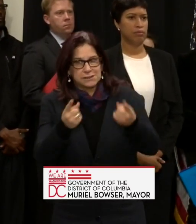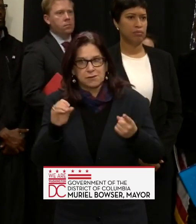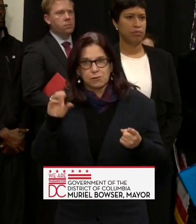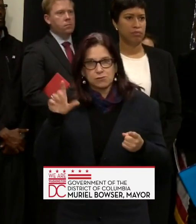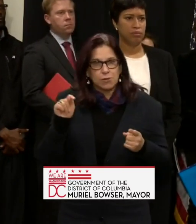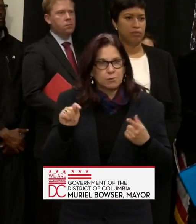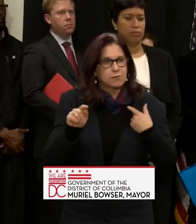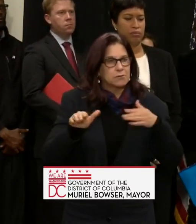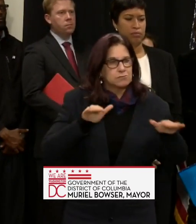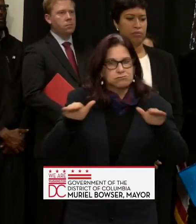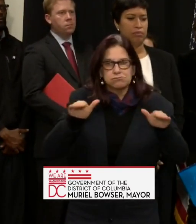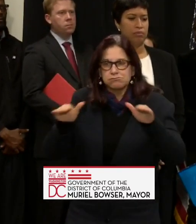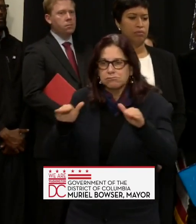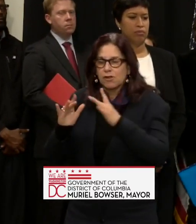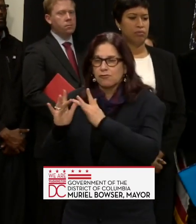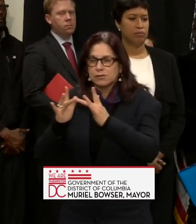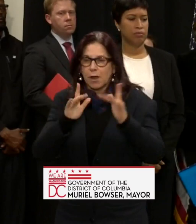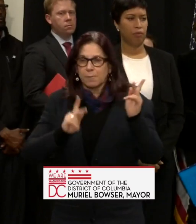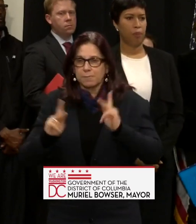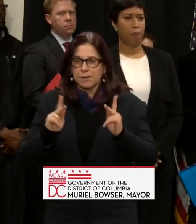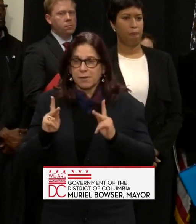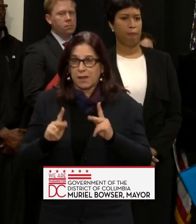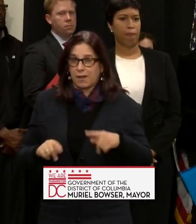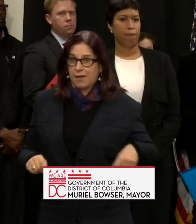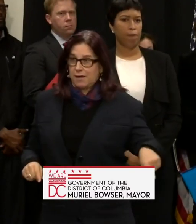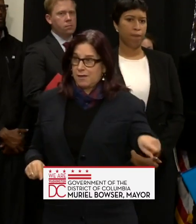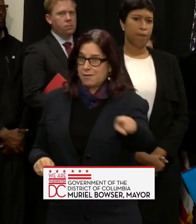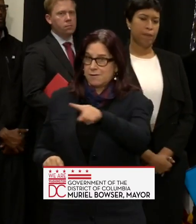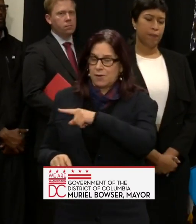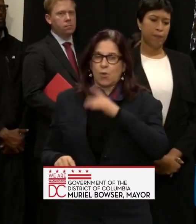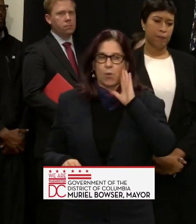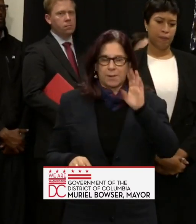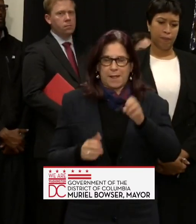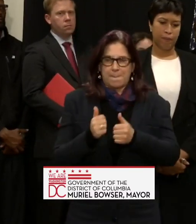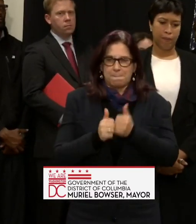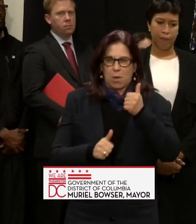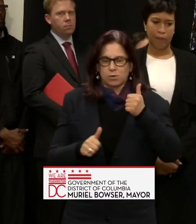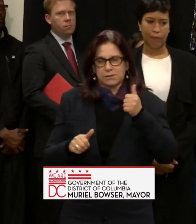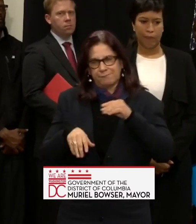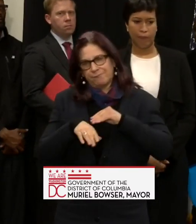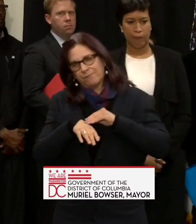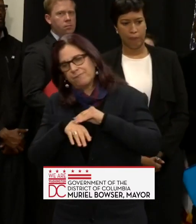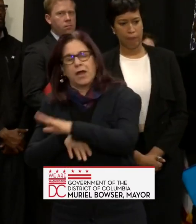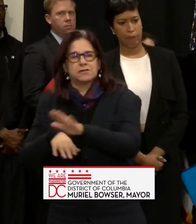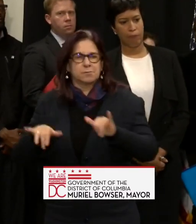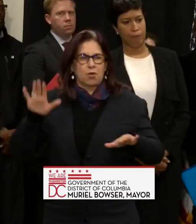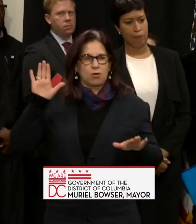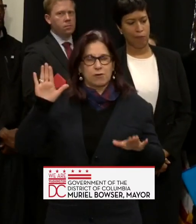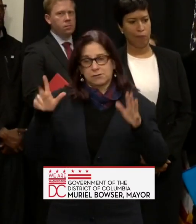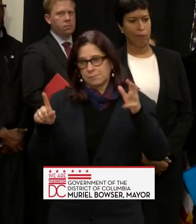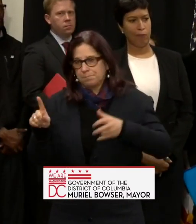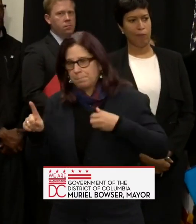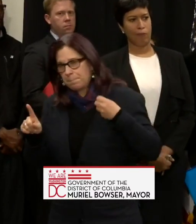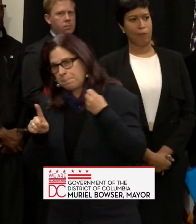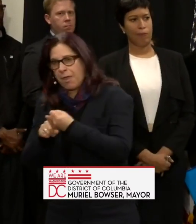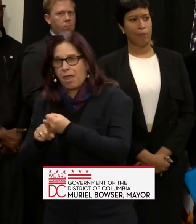THE INAUGURATION AND PROVIDING THEM INFORMATION ABOUT WHAT THEY MIGHT EXPECT ON GAME DAY. TO DATE WE'VE REACHED OUT TO